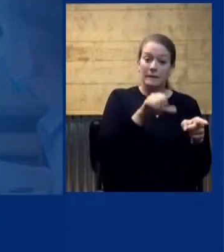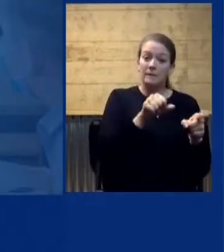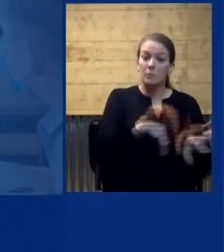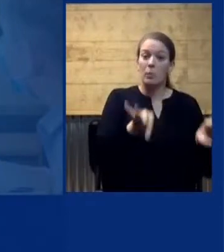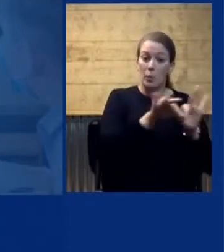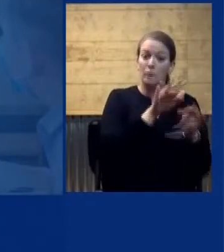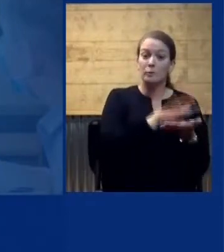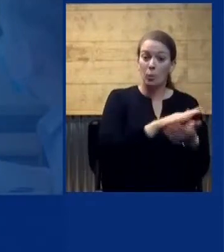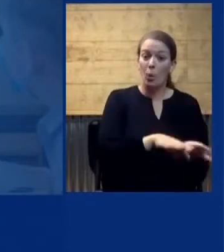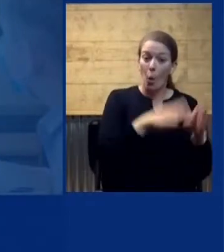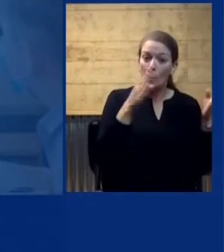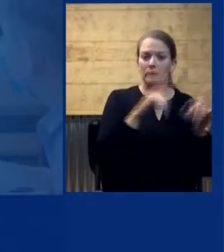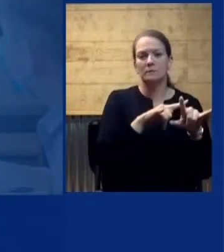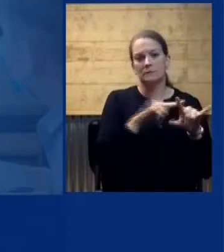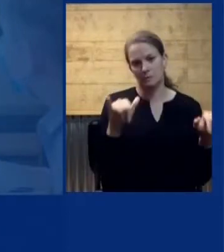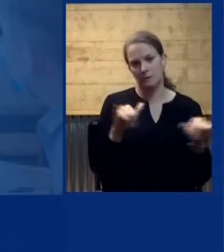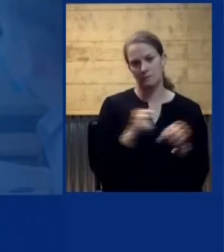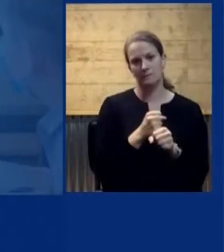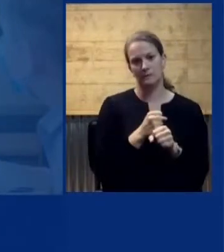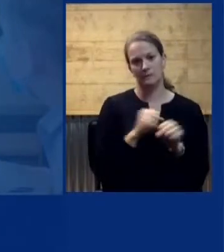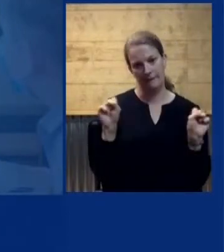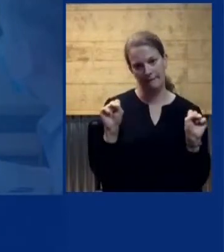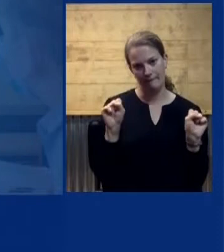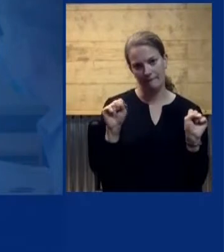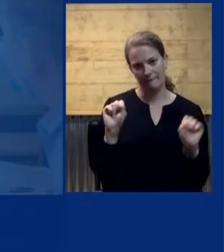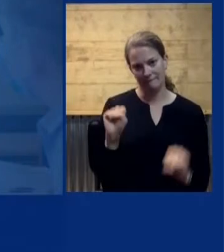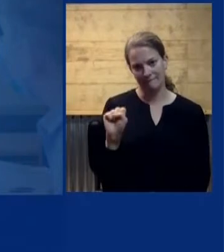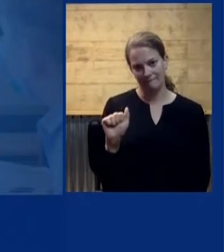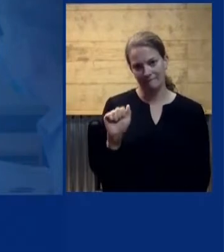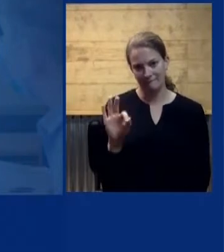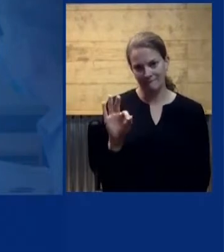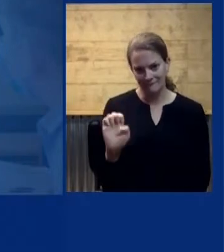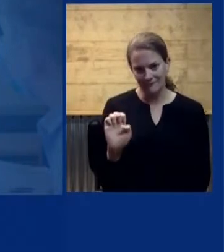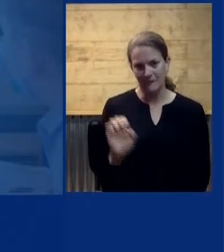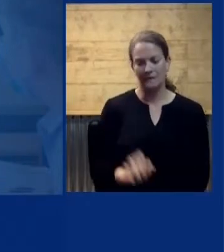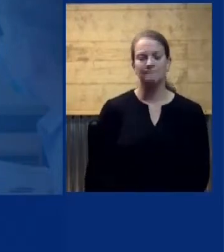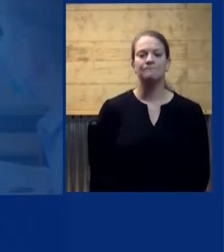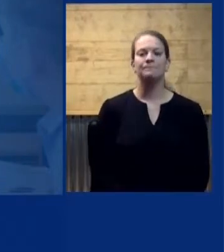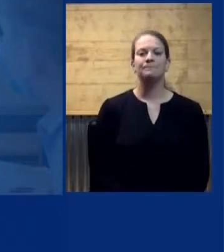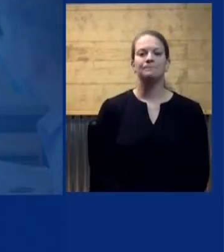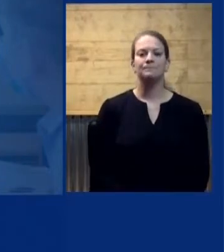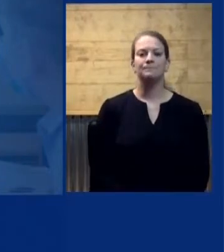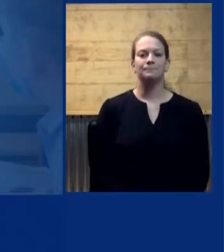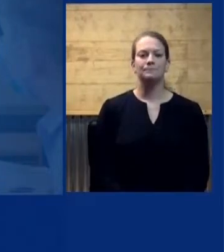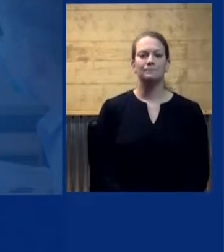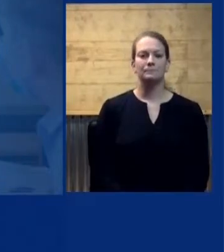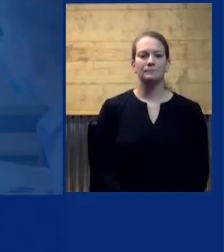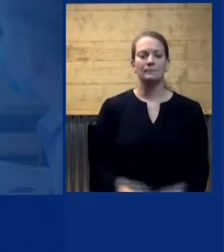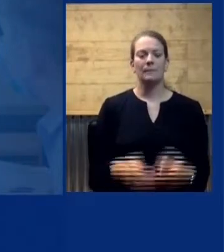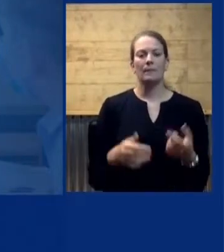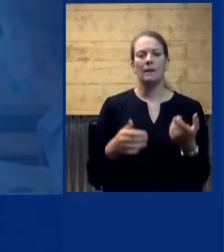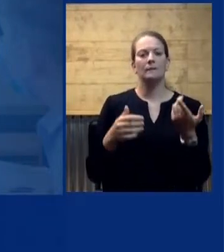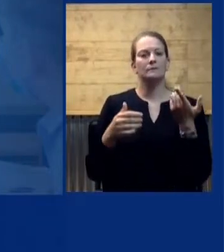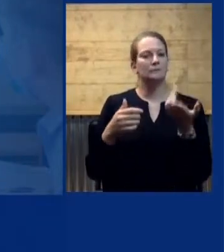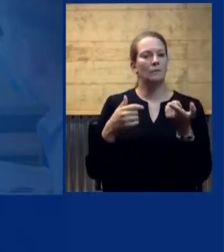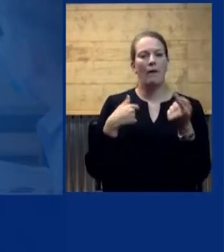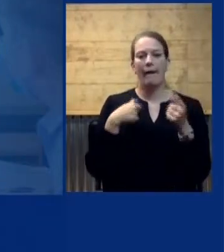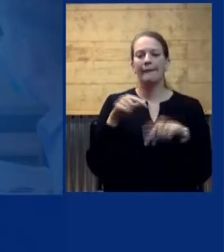OF SCHOOL FOR THIS PERIOD OF TIME. SO YES, WE WANT TO REOPEN SCHOOLS, BUT WE WANT IT TO BE